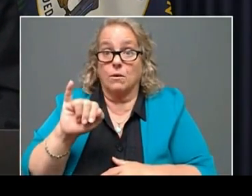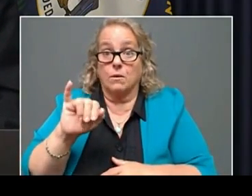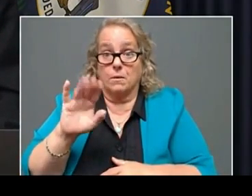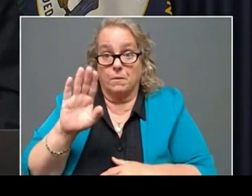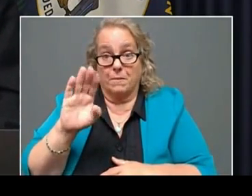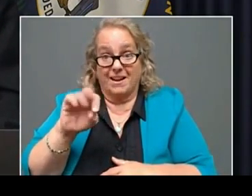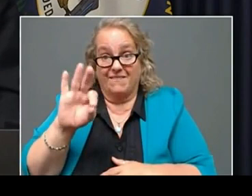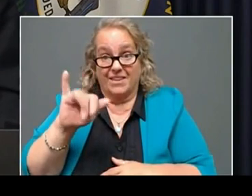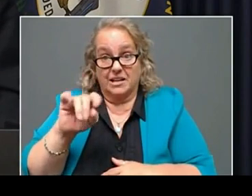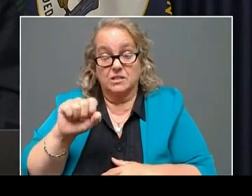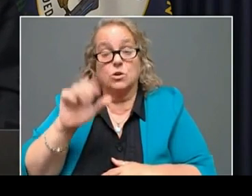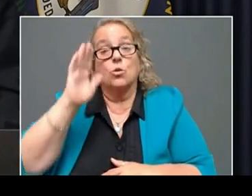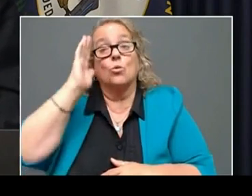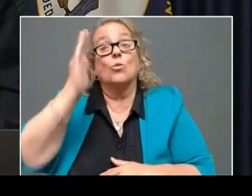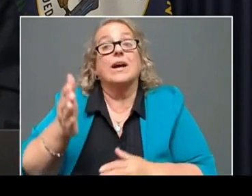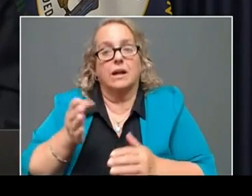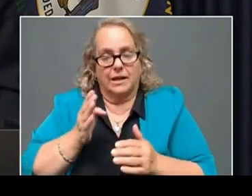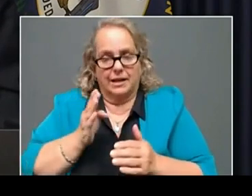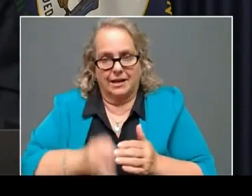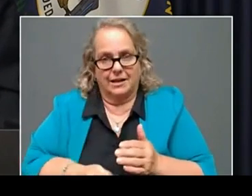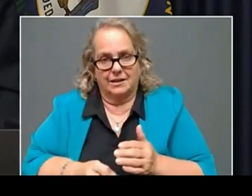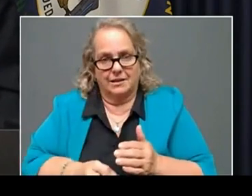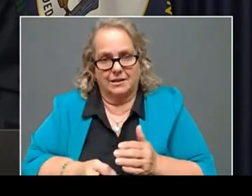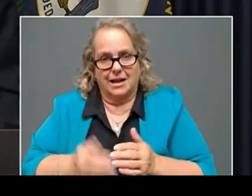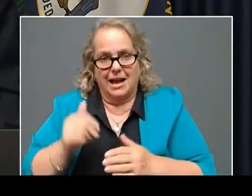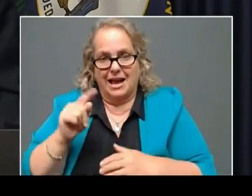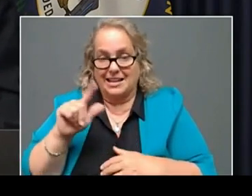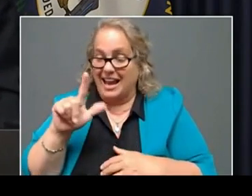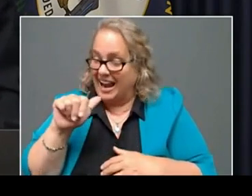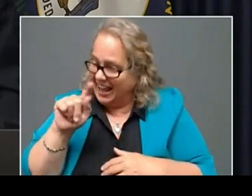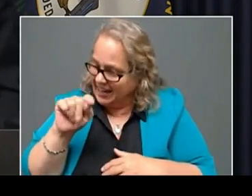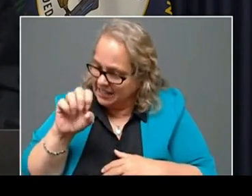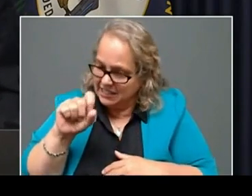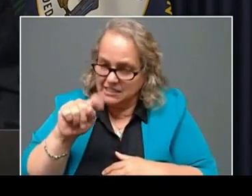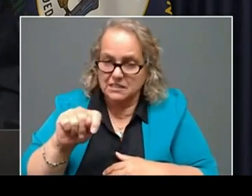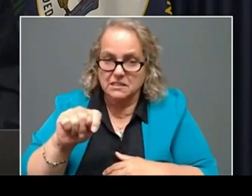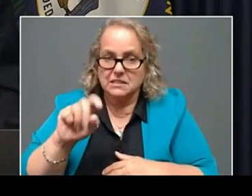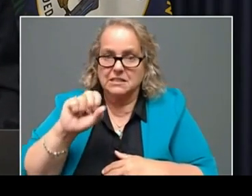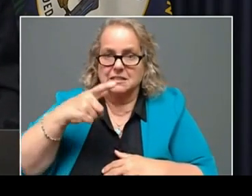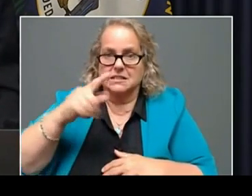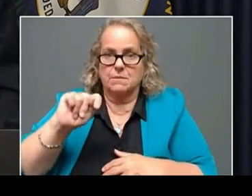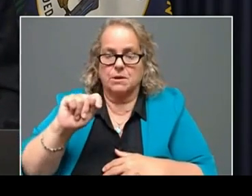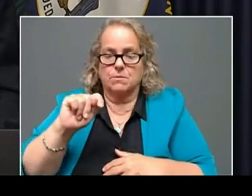gonna end at the latest at the latest. Uh September the 6th and you can't